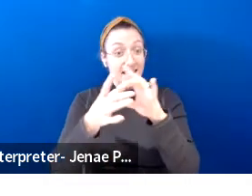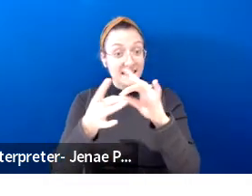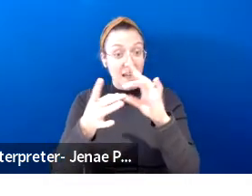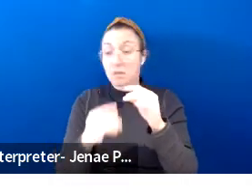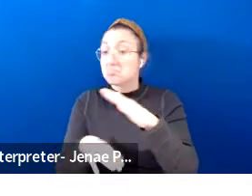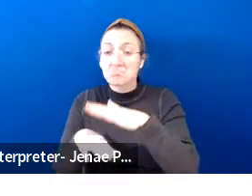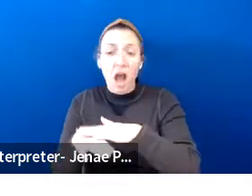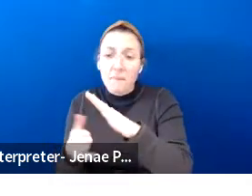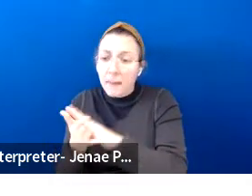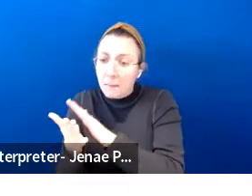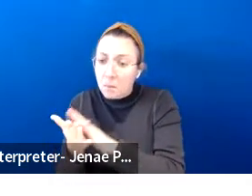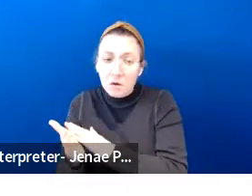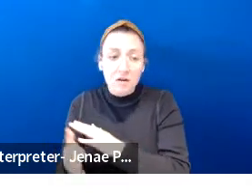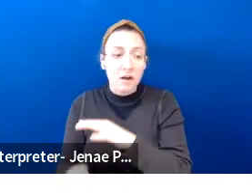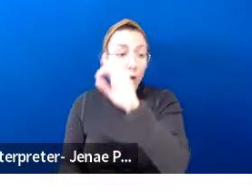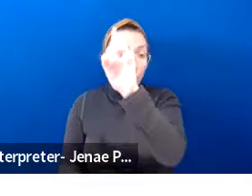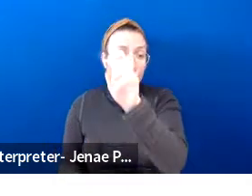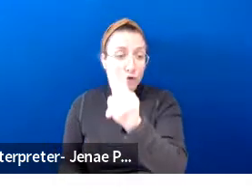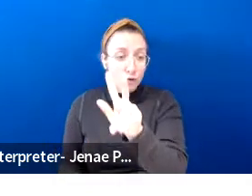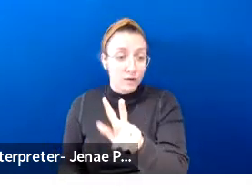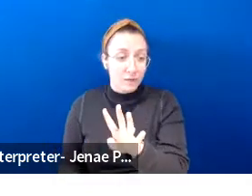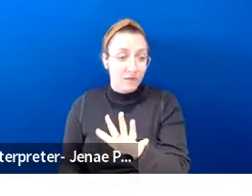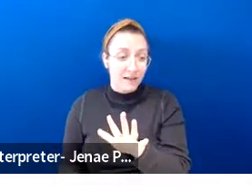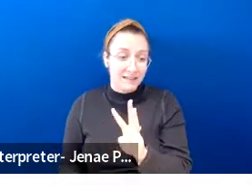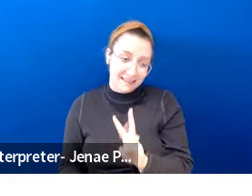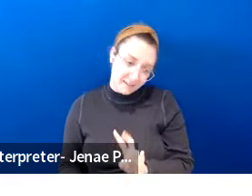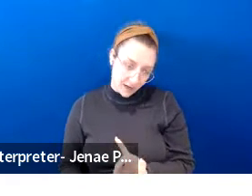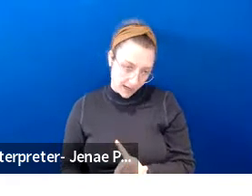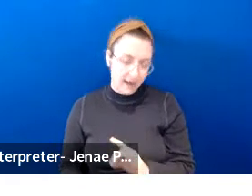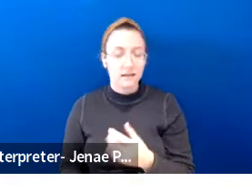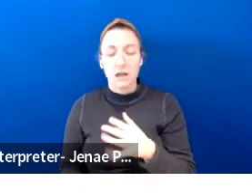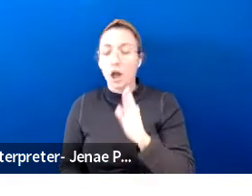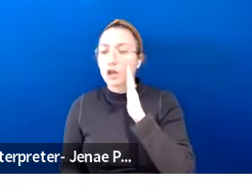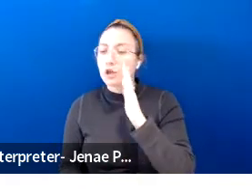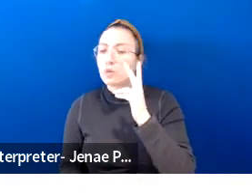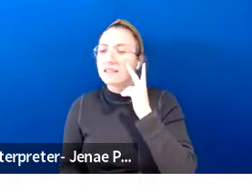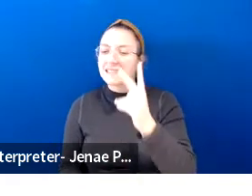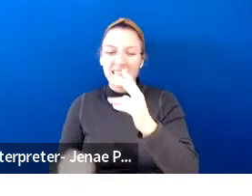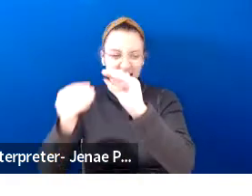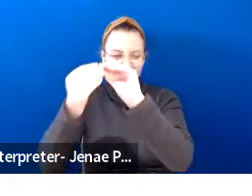through eight, and then you will see that the numbers definitely falls